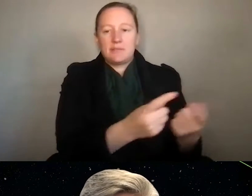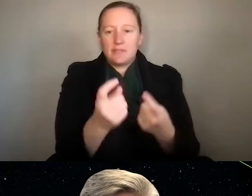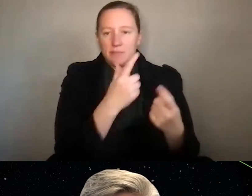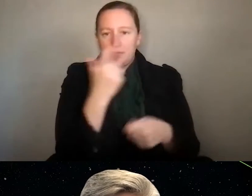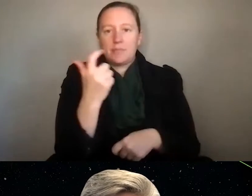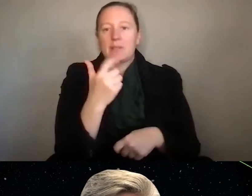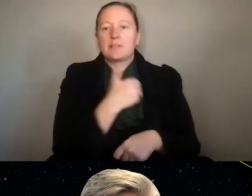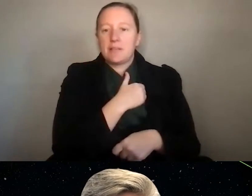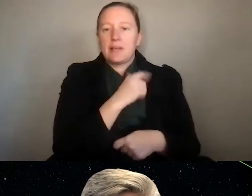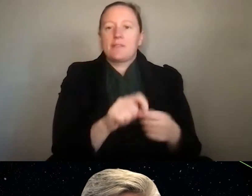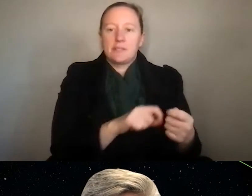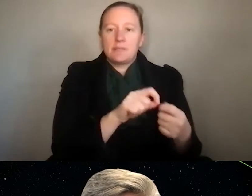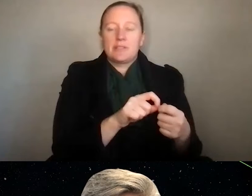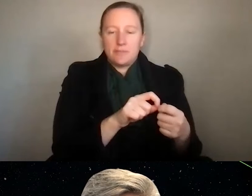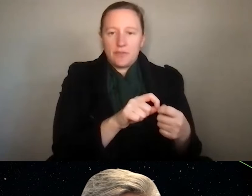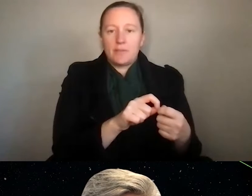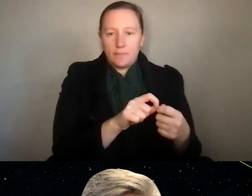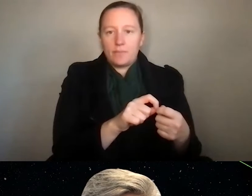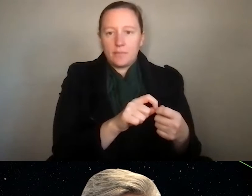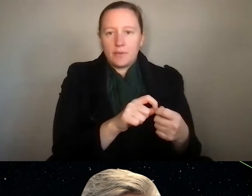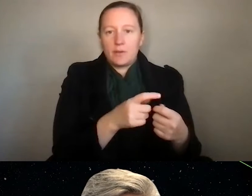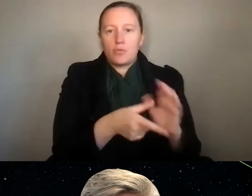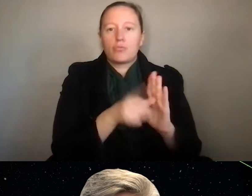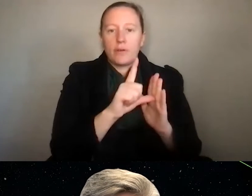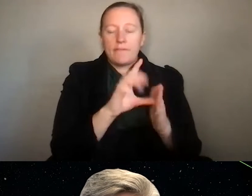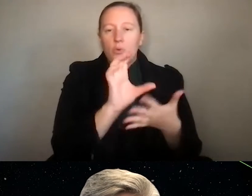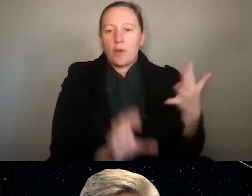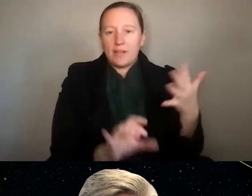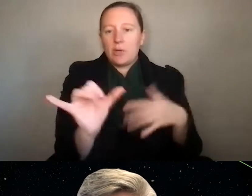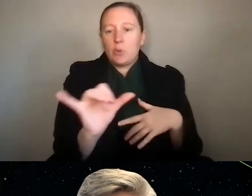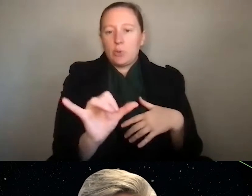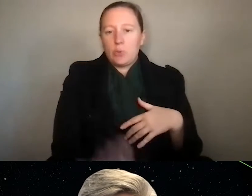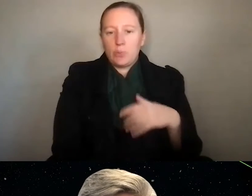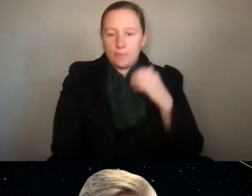they may have even some particular review criteria and some solicitations,